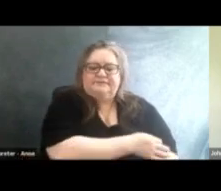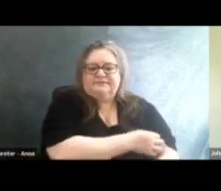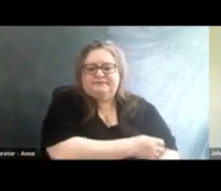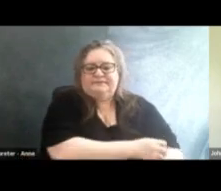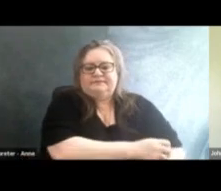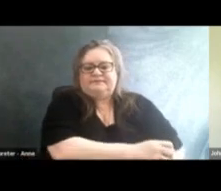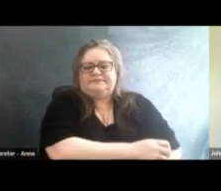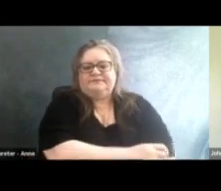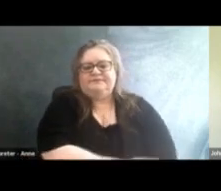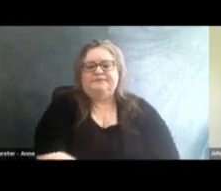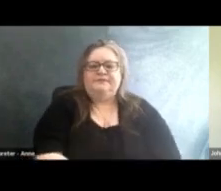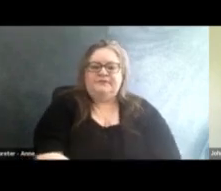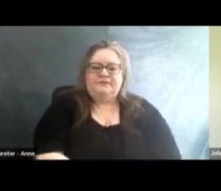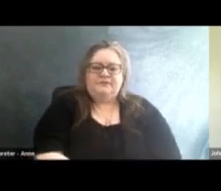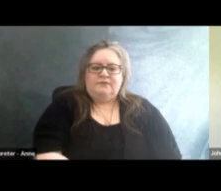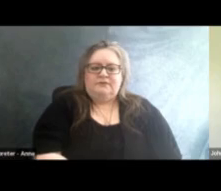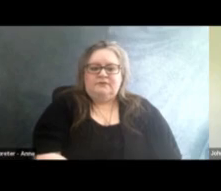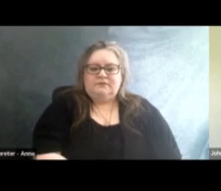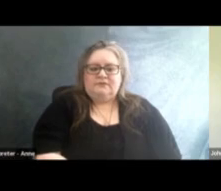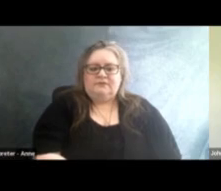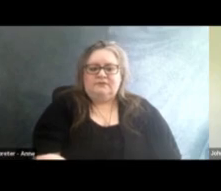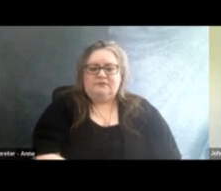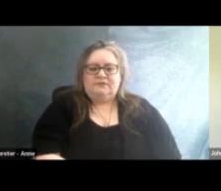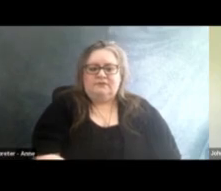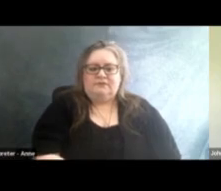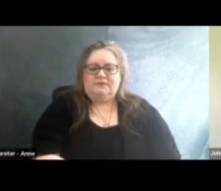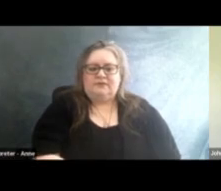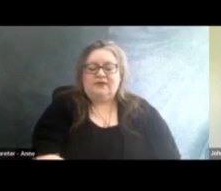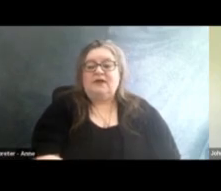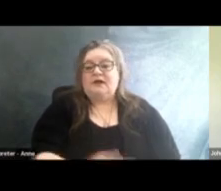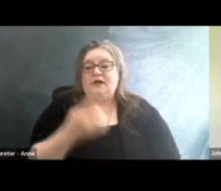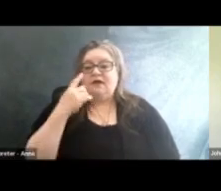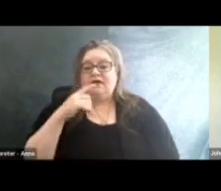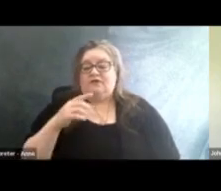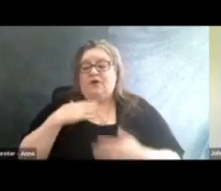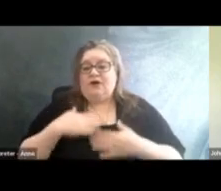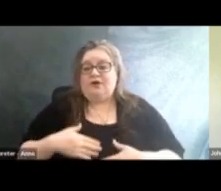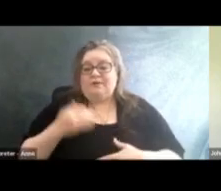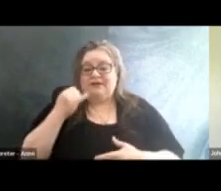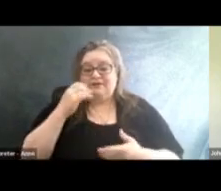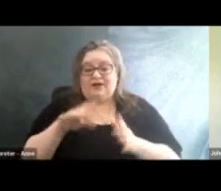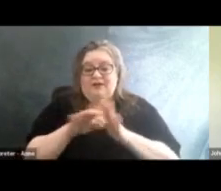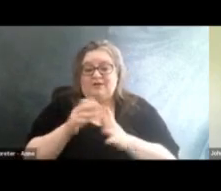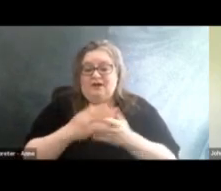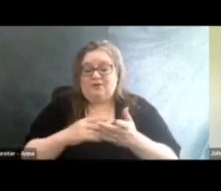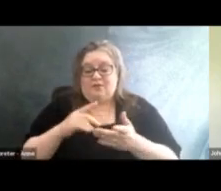know, in four, four humans. You know, if you're going to pick a part of the brain to injure the frontal area is not the one to